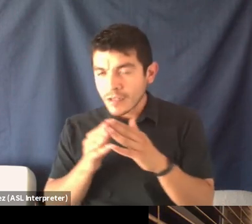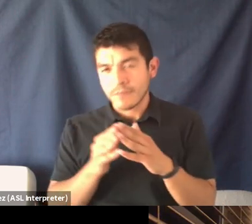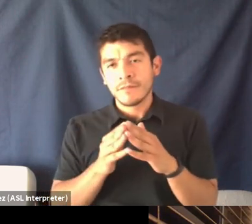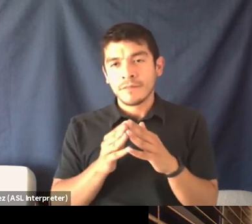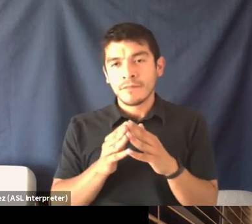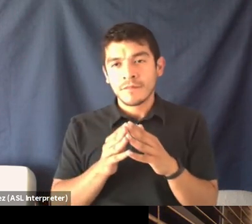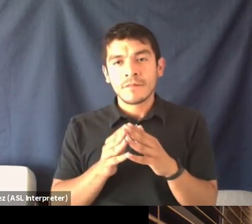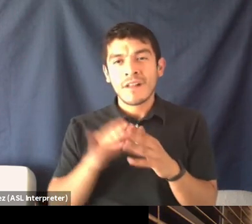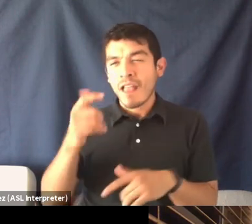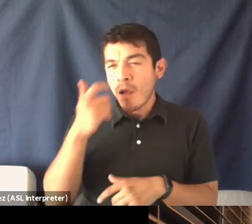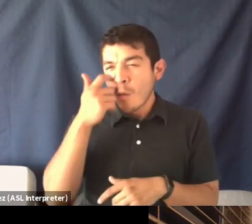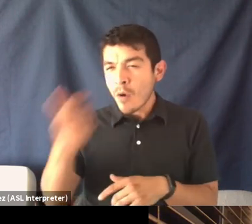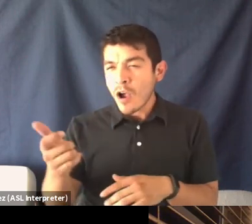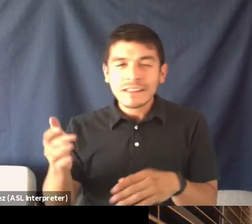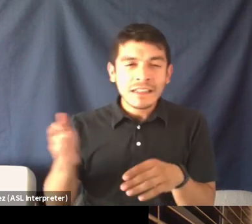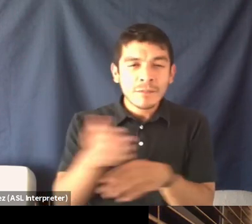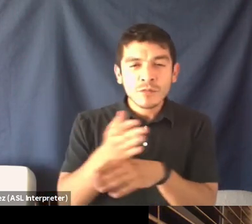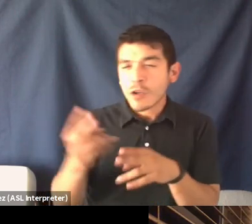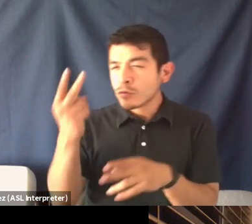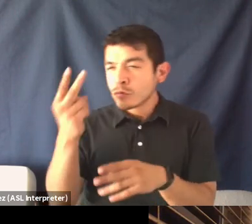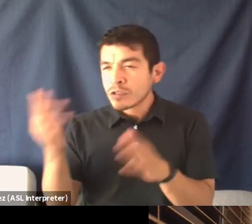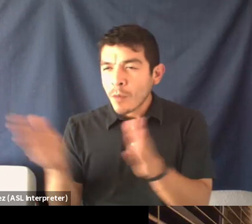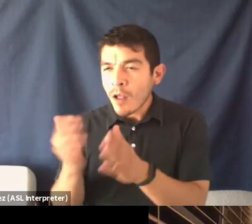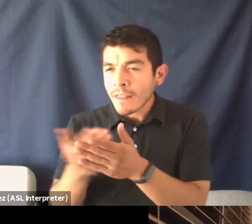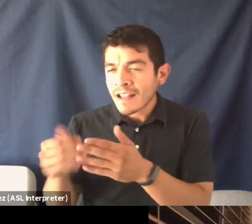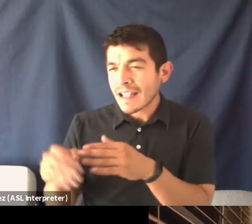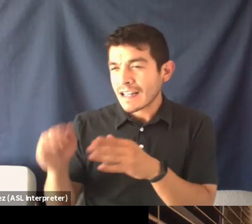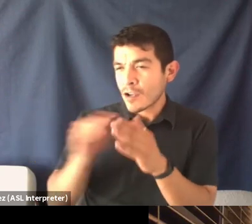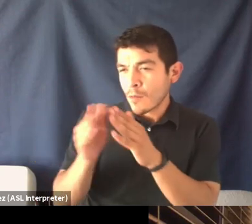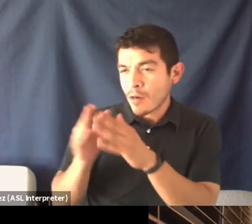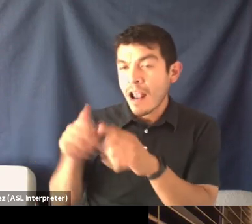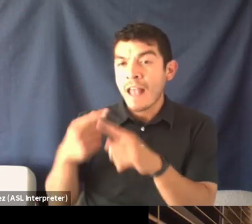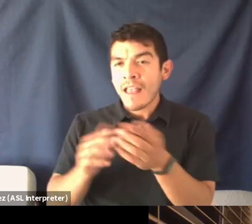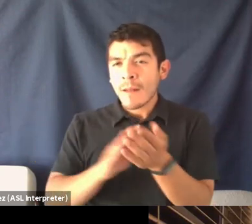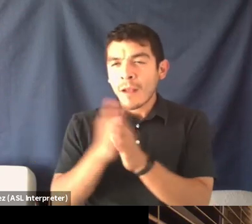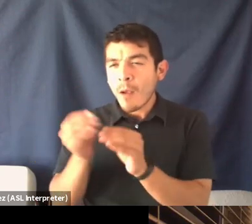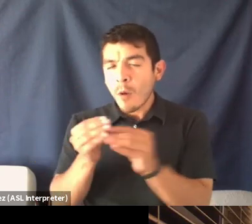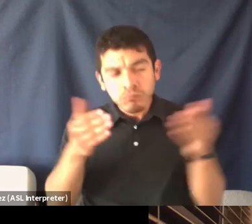these interstitial things of a community and then becomes more subjective to some of the characters that live there.